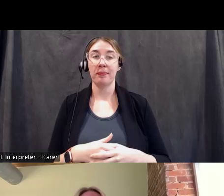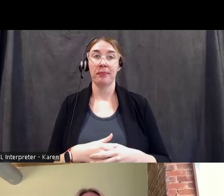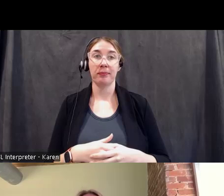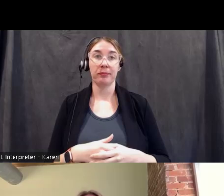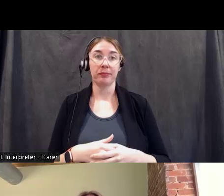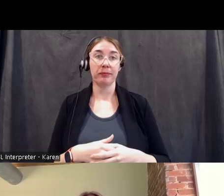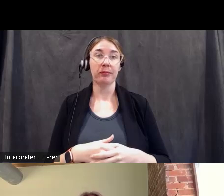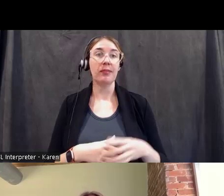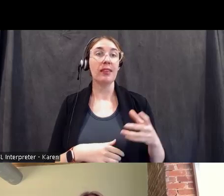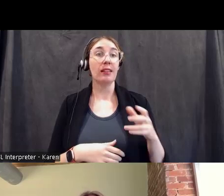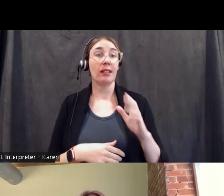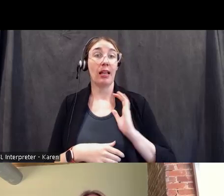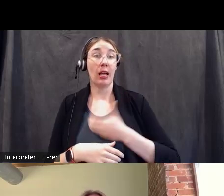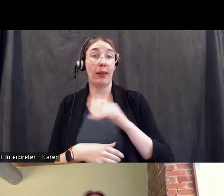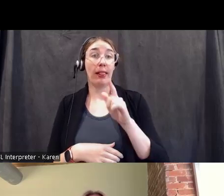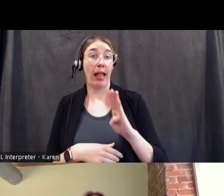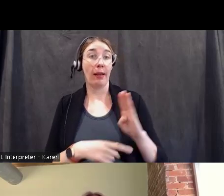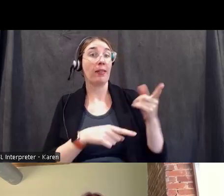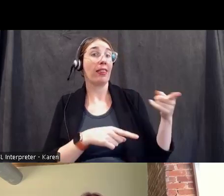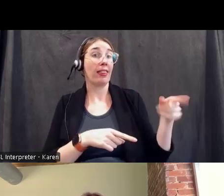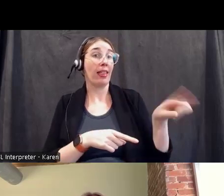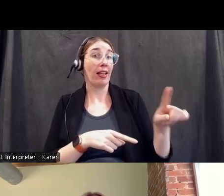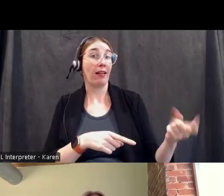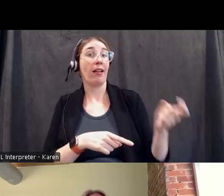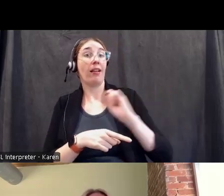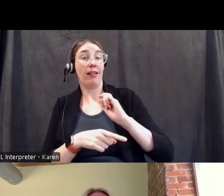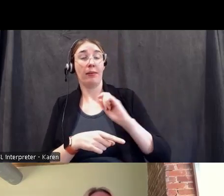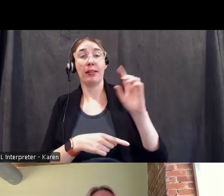several adaptive input devices. We have some different consoles.